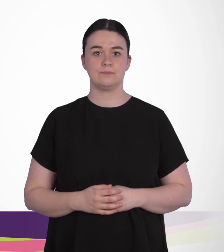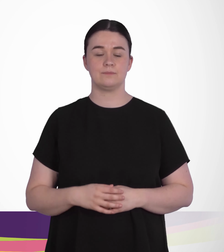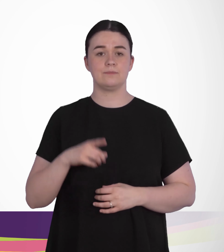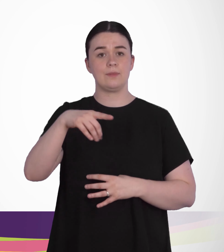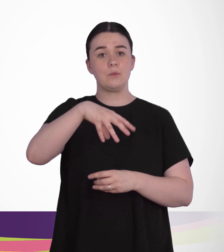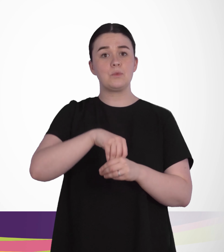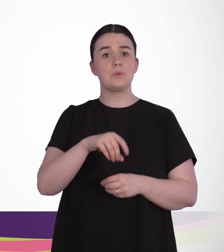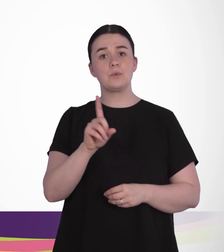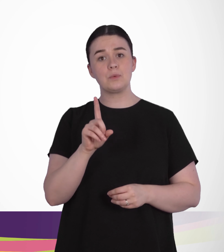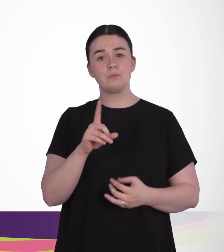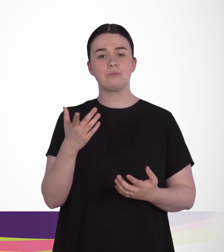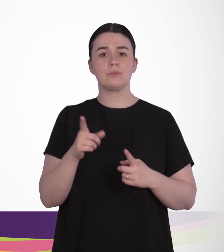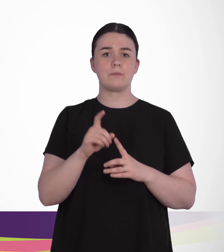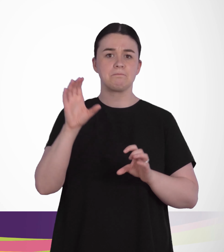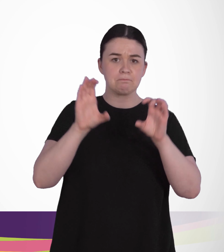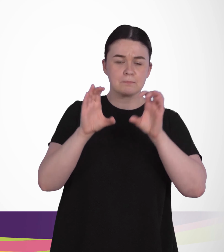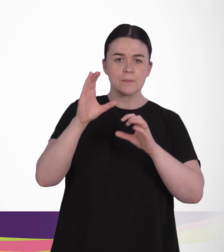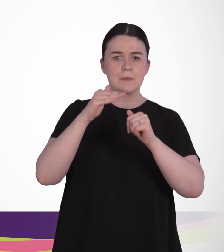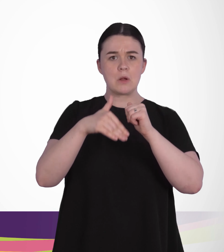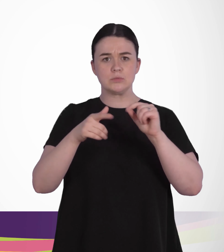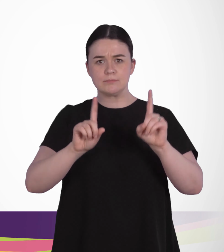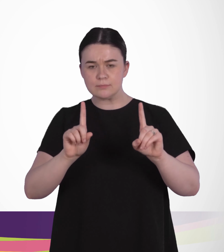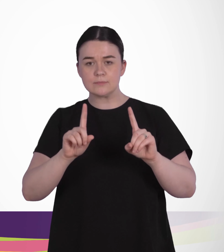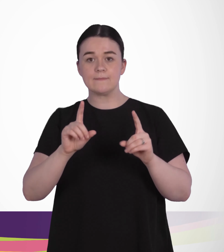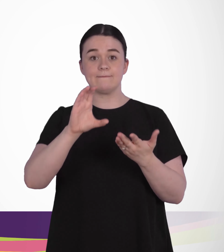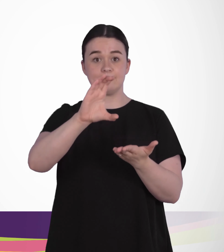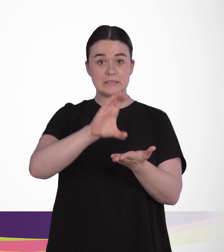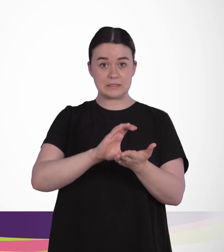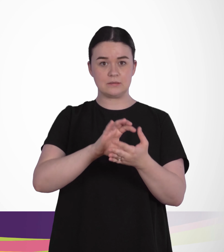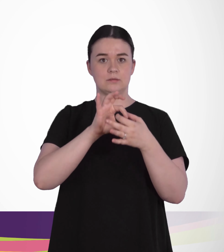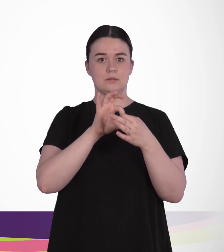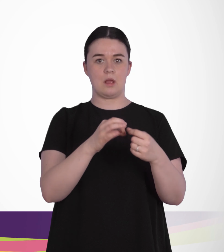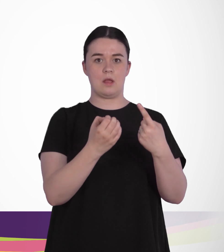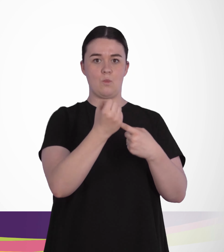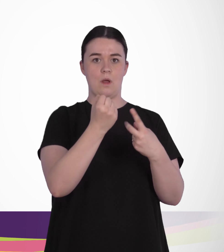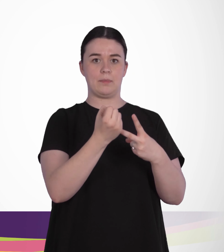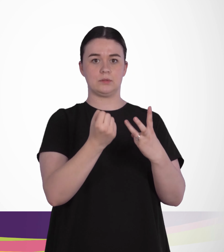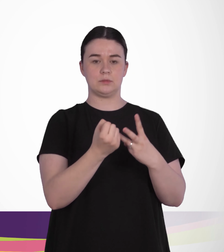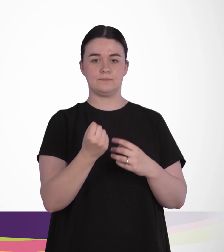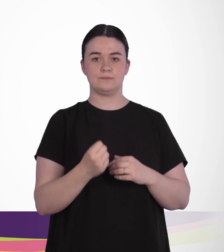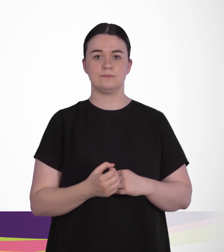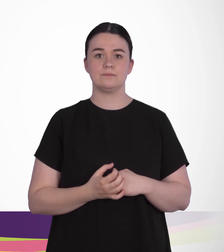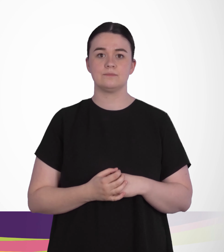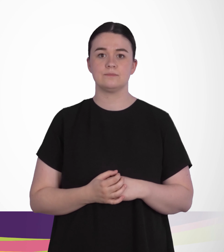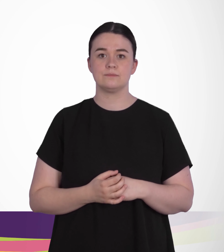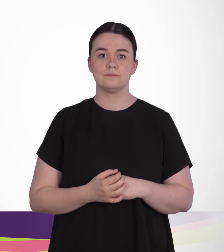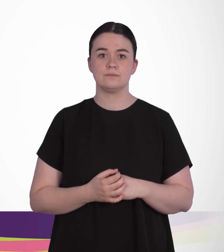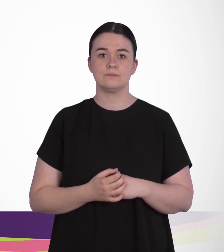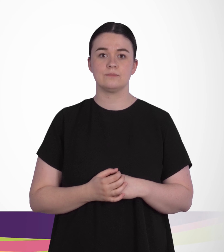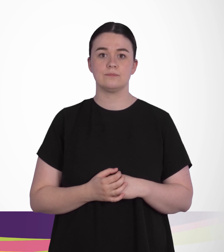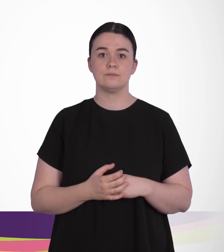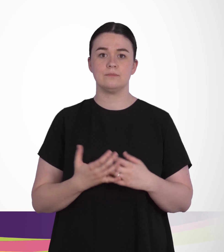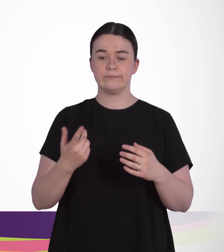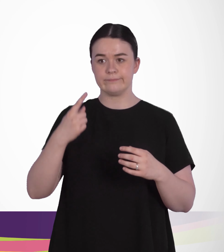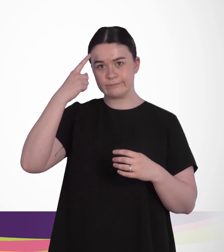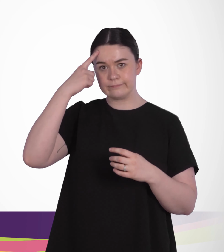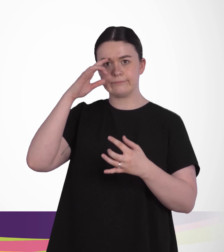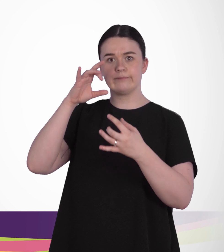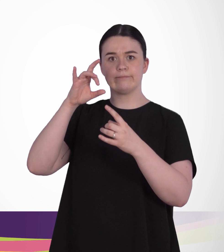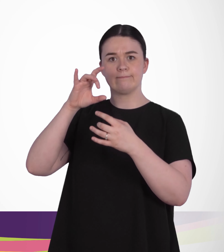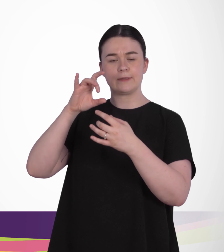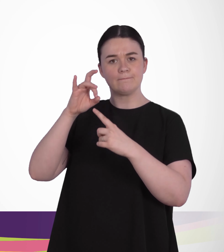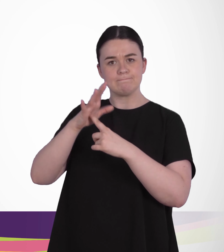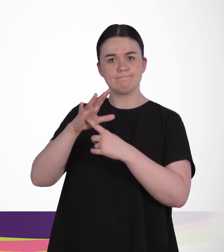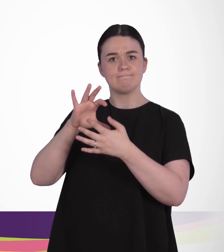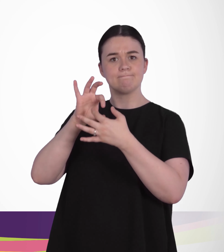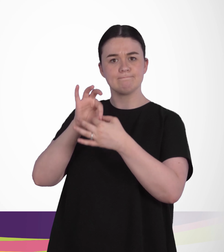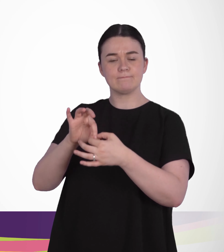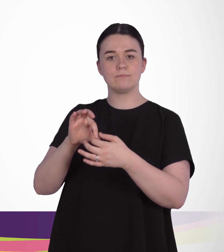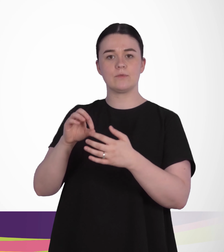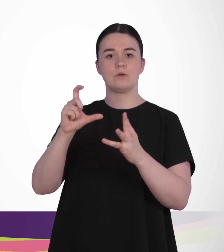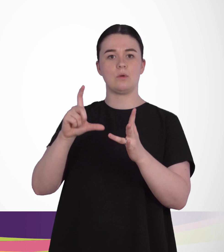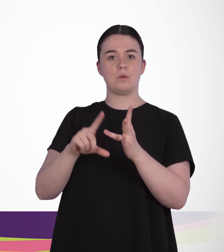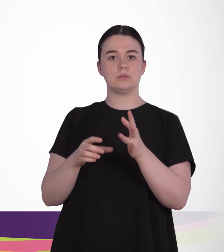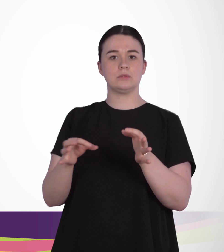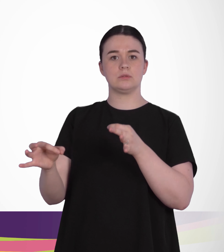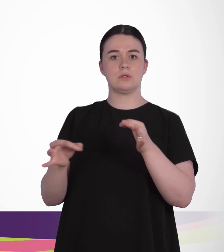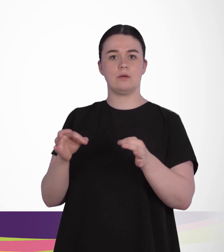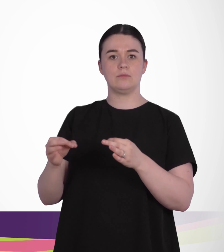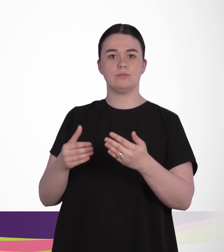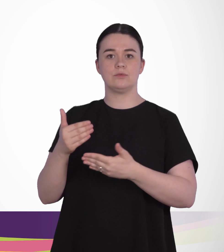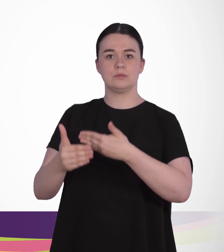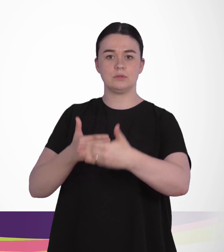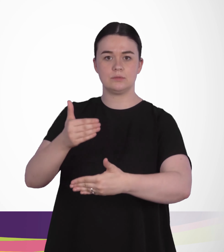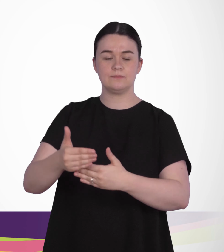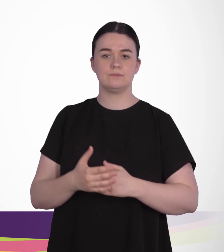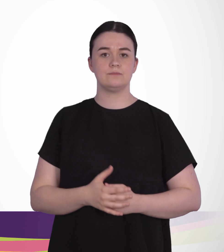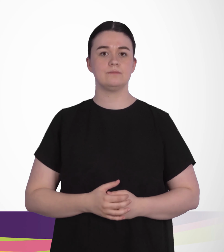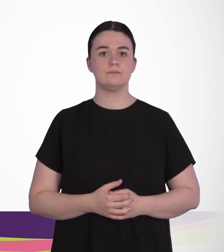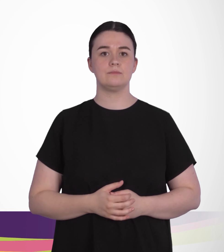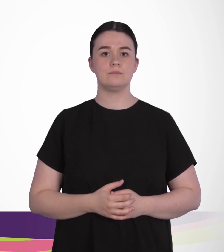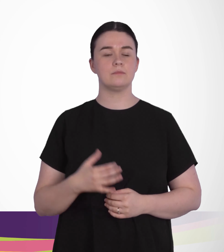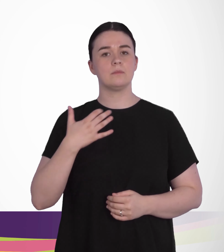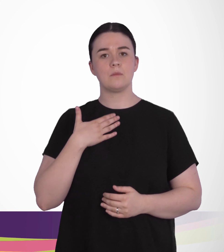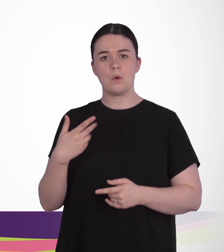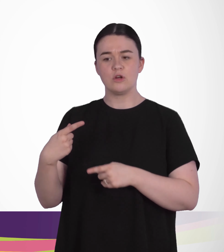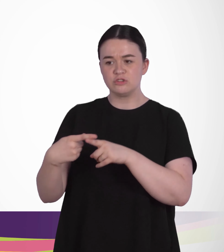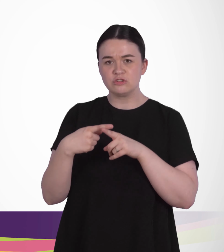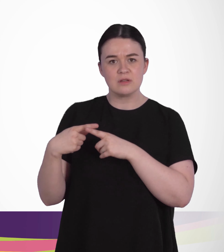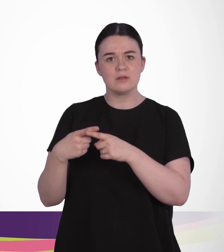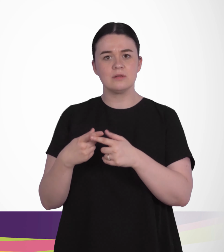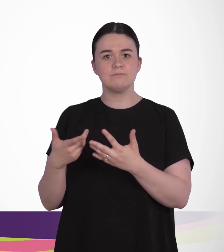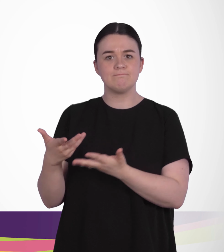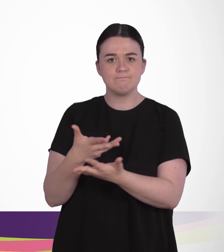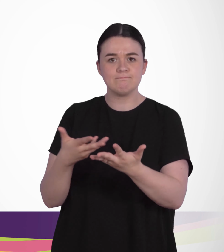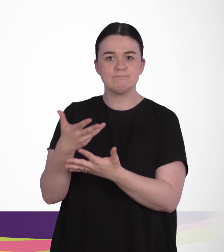This included ideas such as funding for outcomes, inculcating a culture of co-design and shared